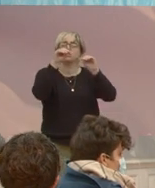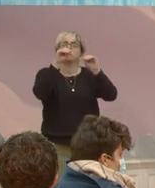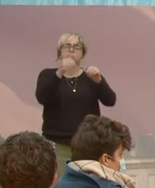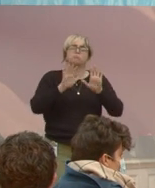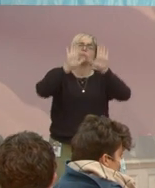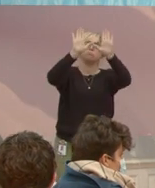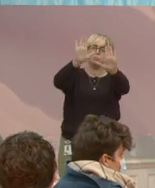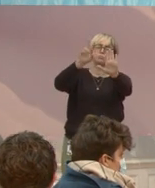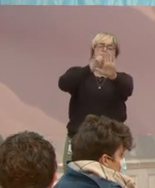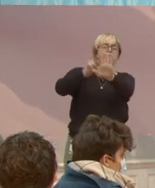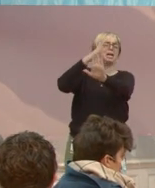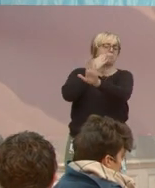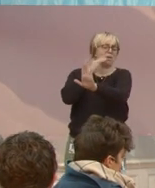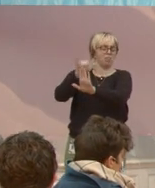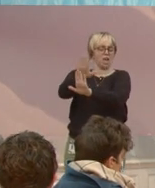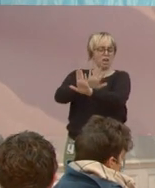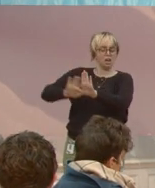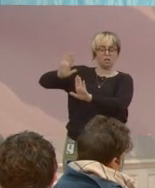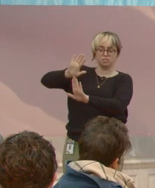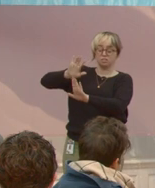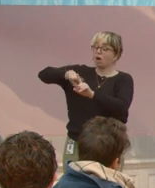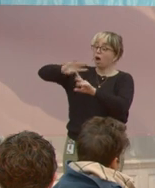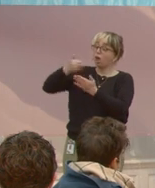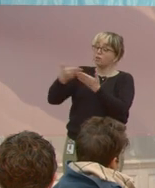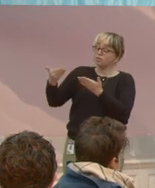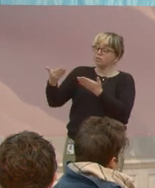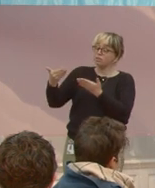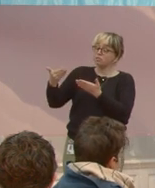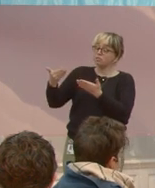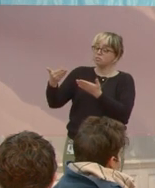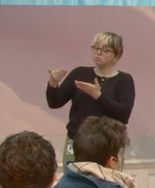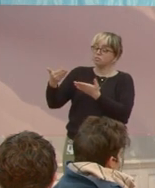there. And the other thing that does is the public went to